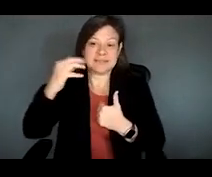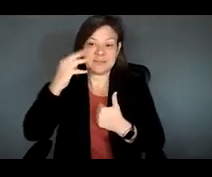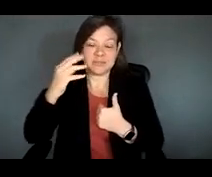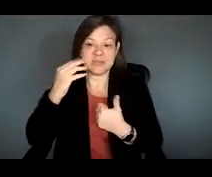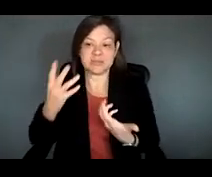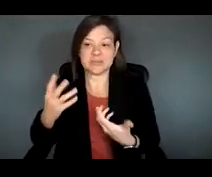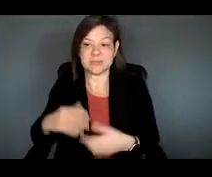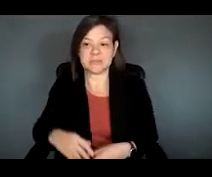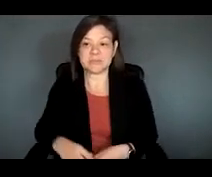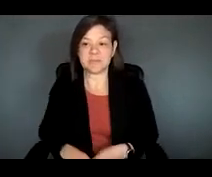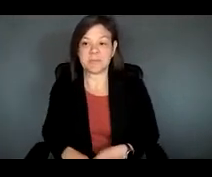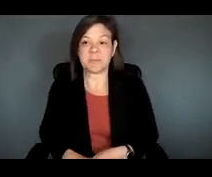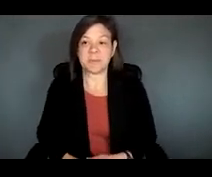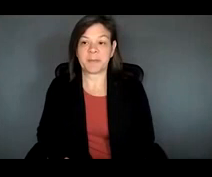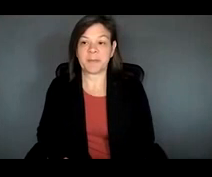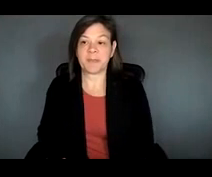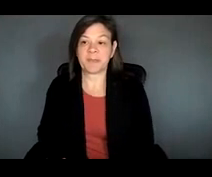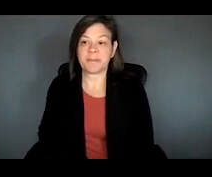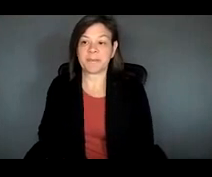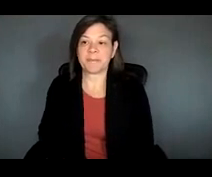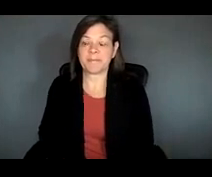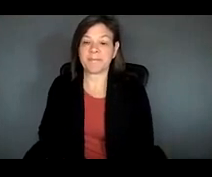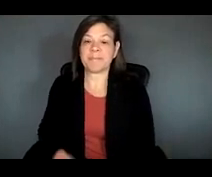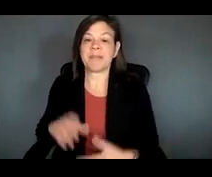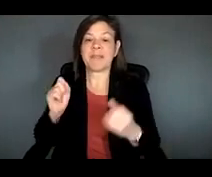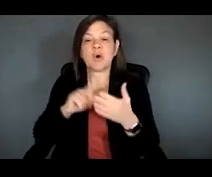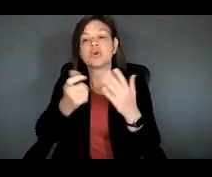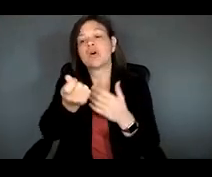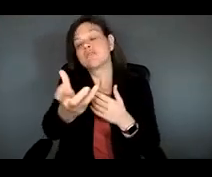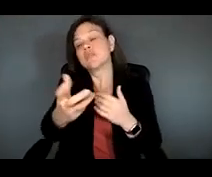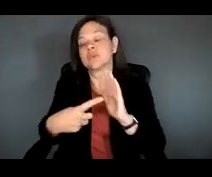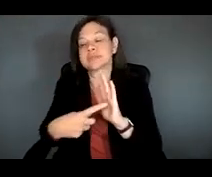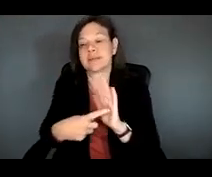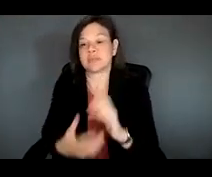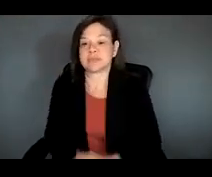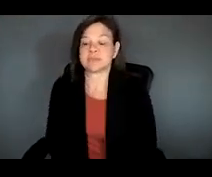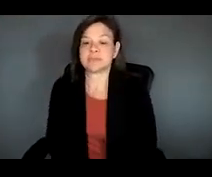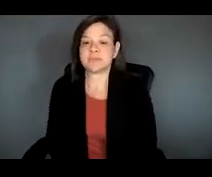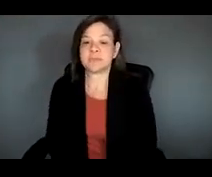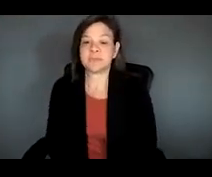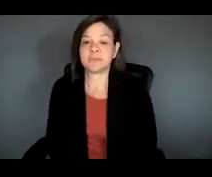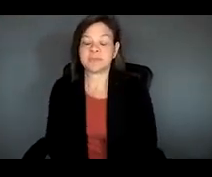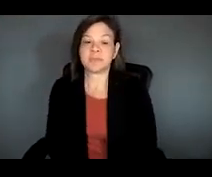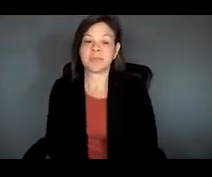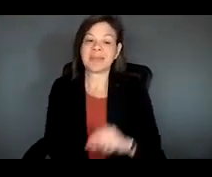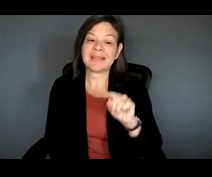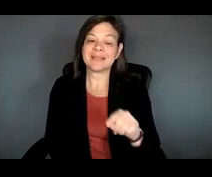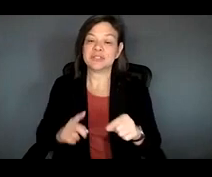I mean, these are just a few examples. And, again, this should be active and interactive.